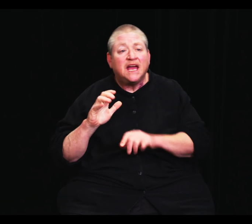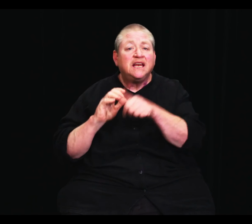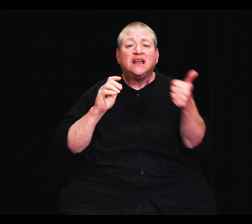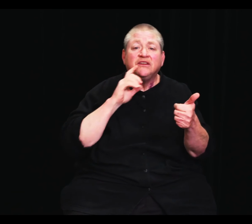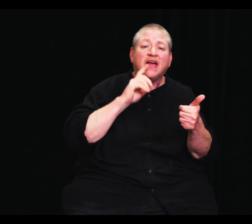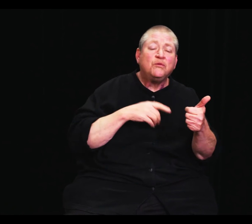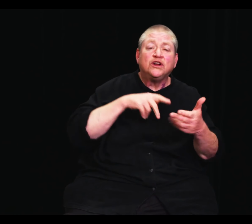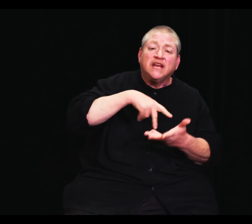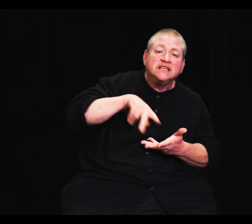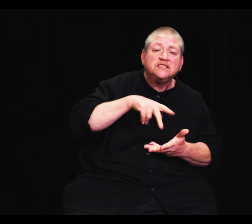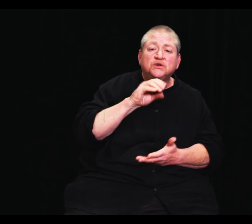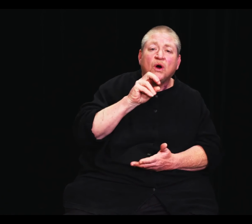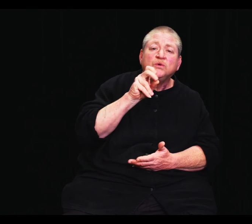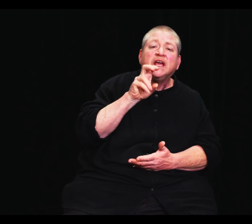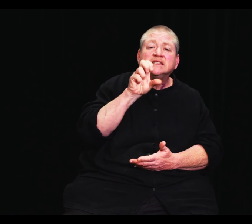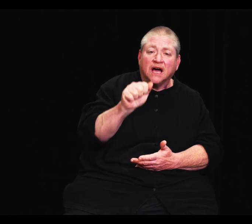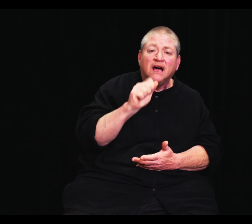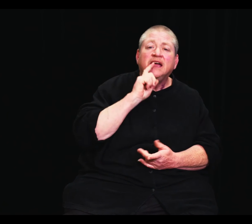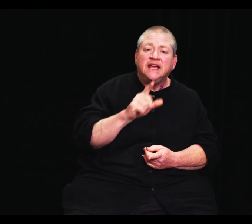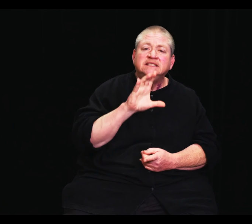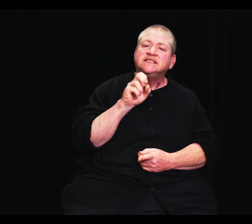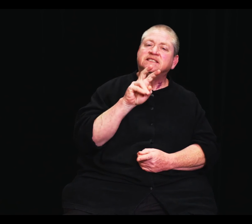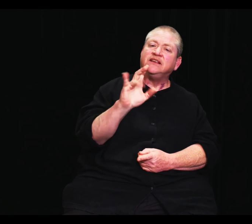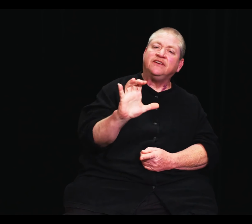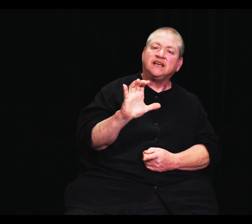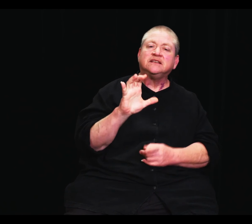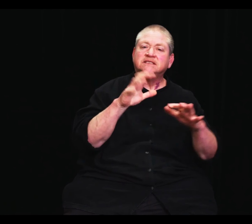One day we might be empowered by the great Dr. Angela Davis in the PAC.